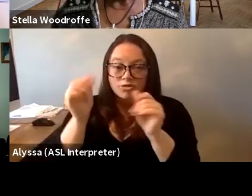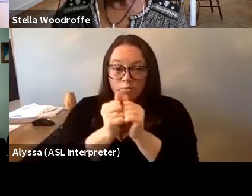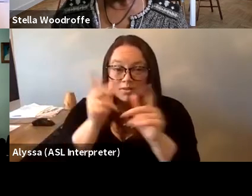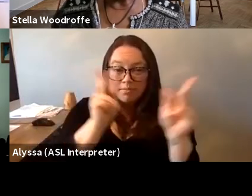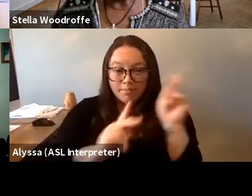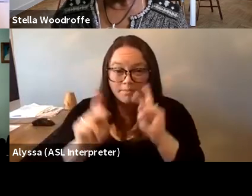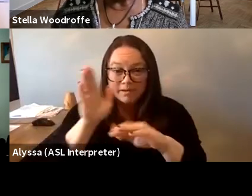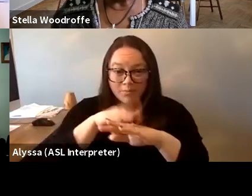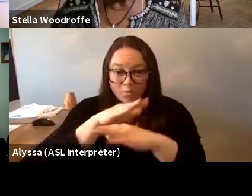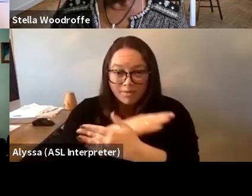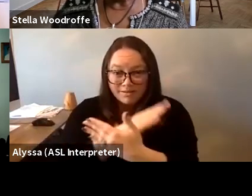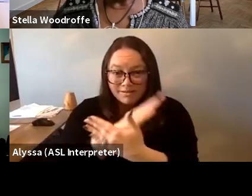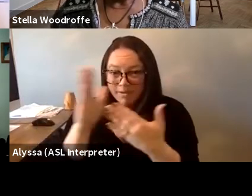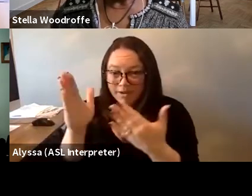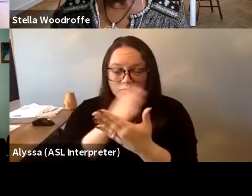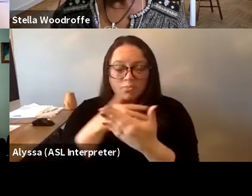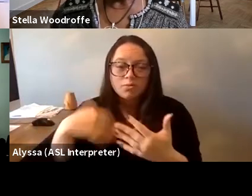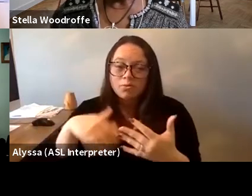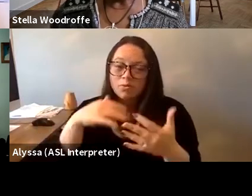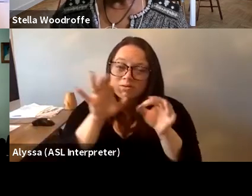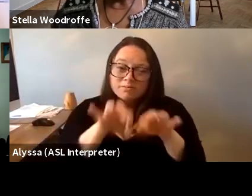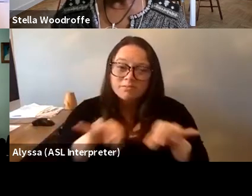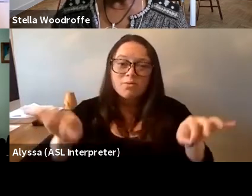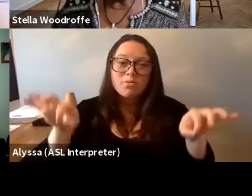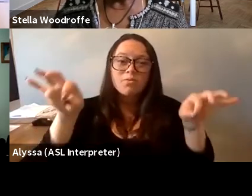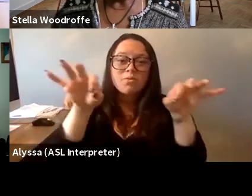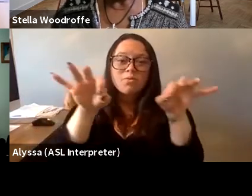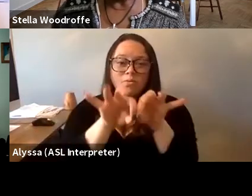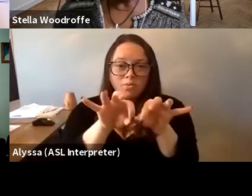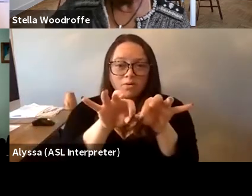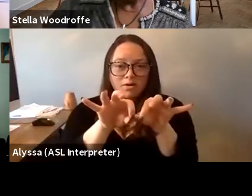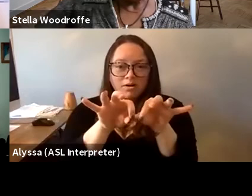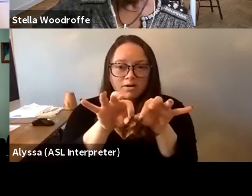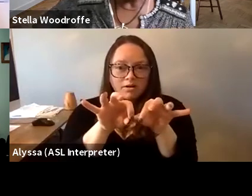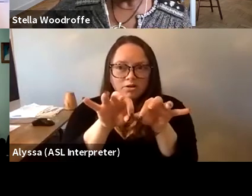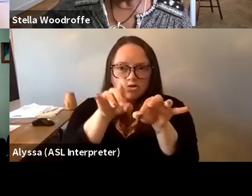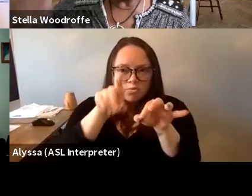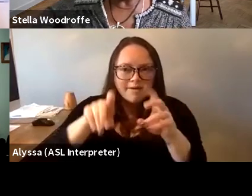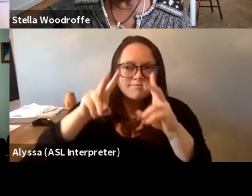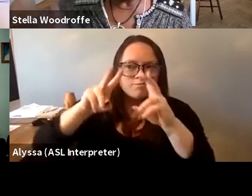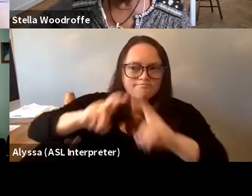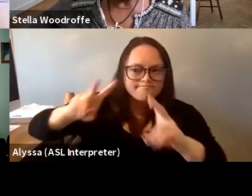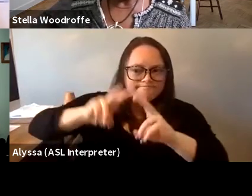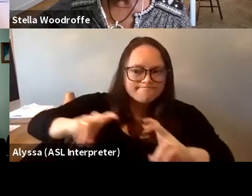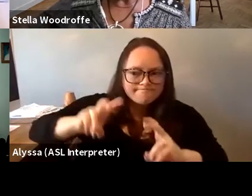important to get behind what you see, the facade that you see, and